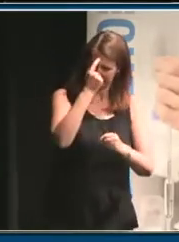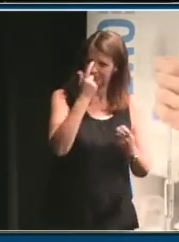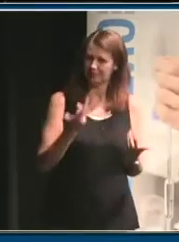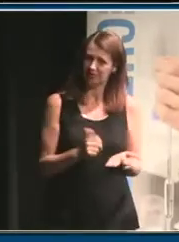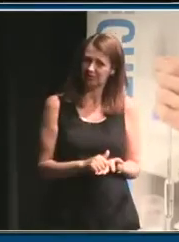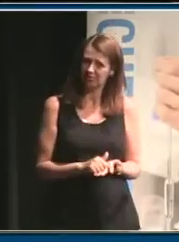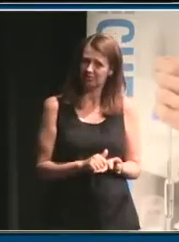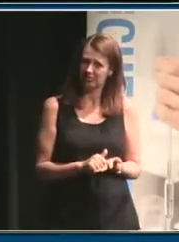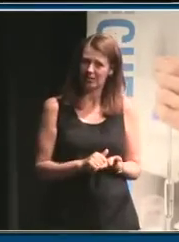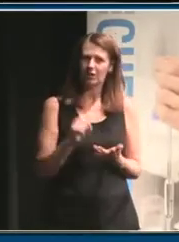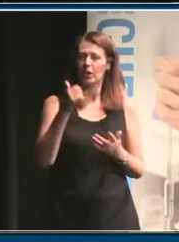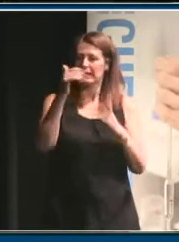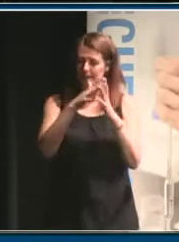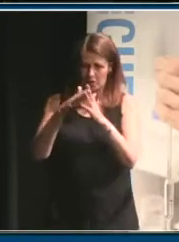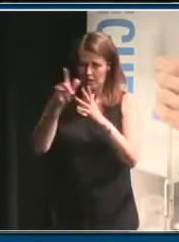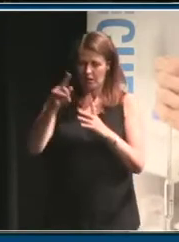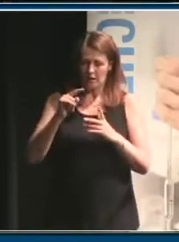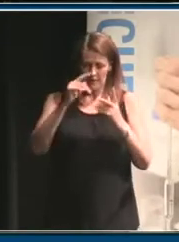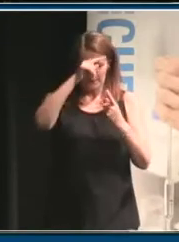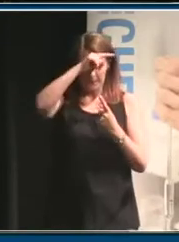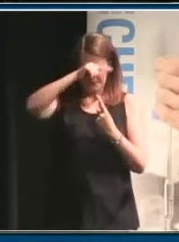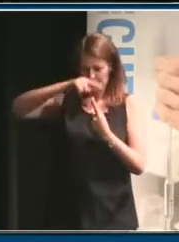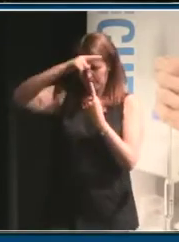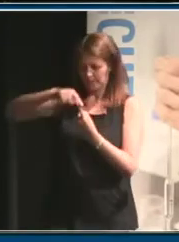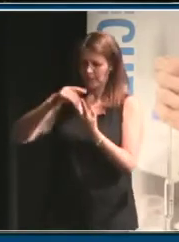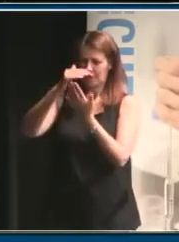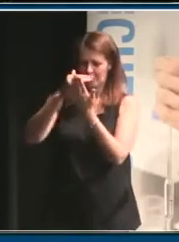So what I did in the United States I tallied all the environmental regulations imposed by